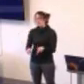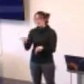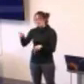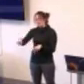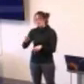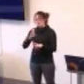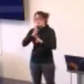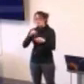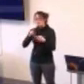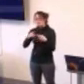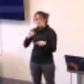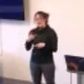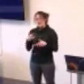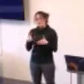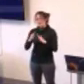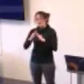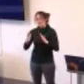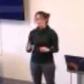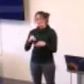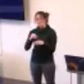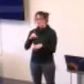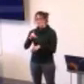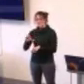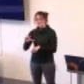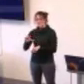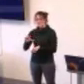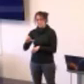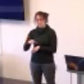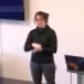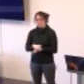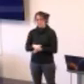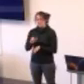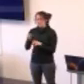to a halfway house in the District of Columbia. The person had no idea.